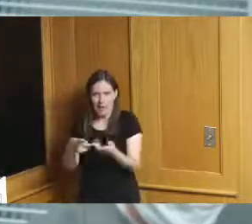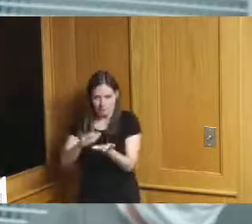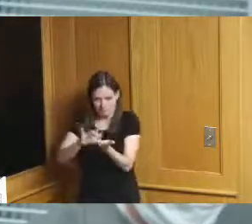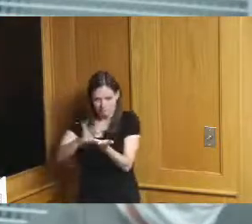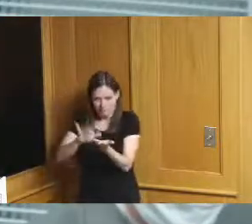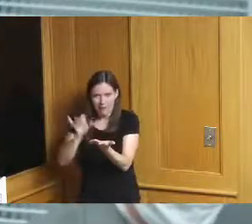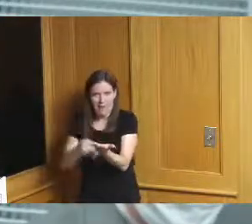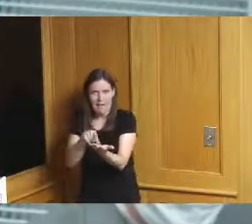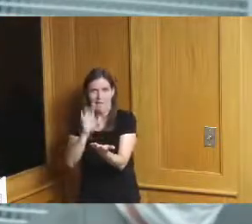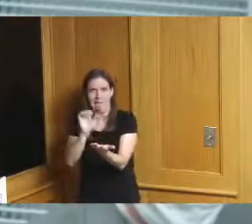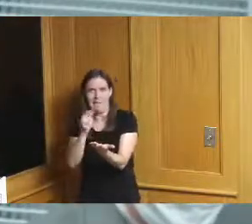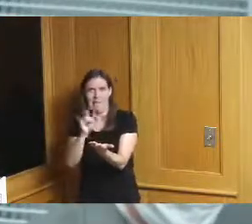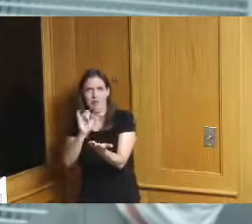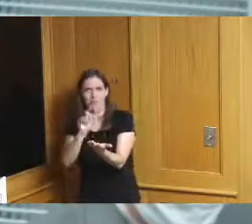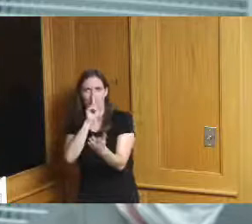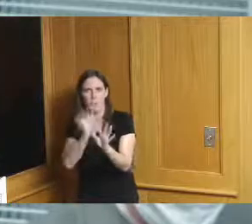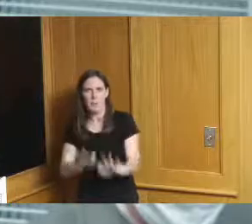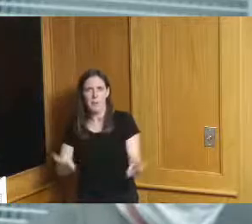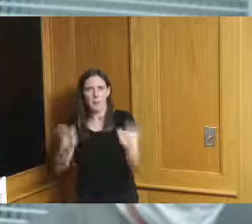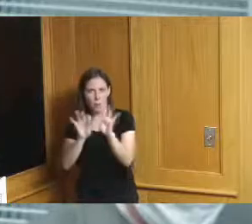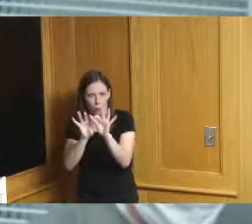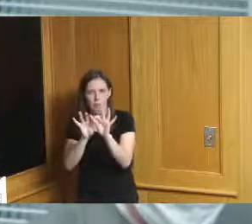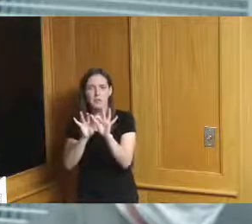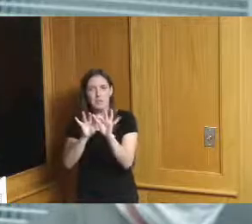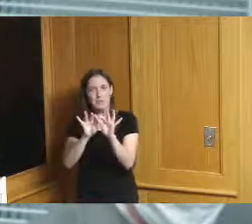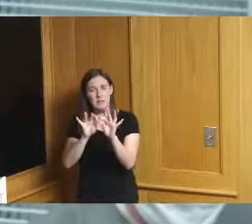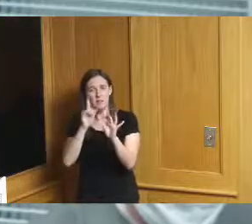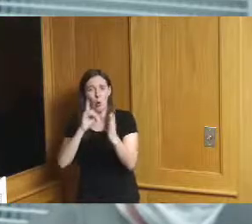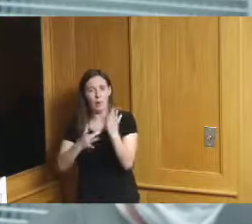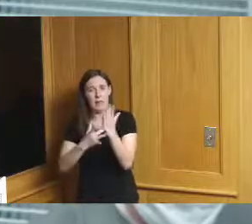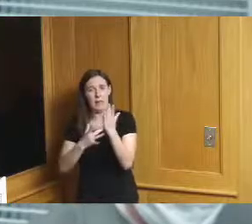cages is to make sure that we are doing what is needed to keep the technology relevant and at